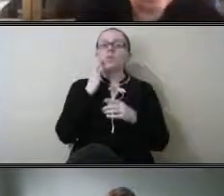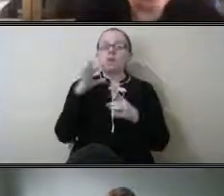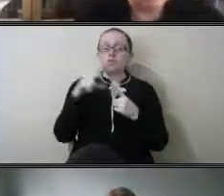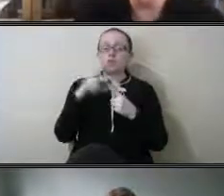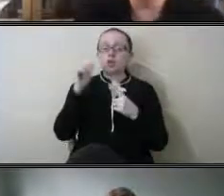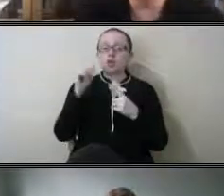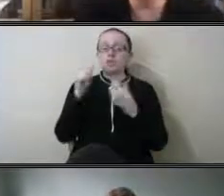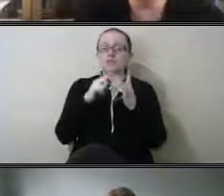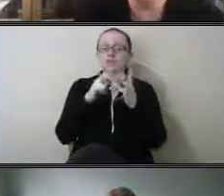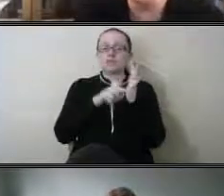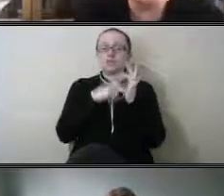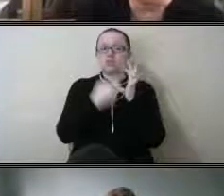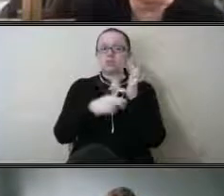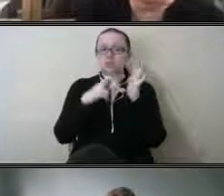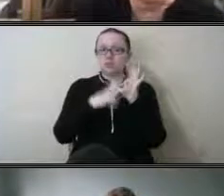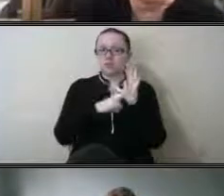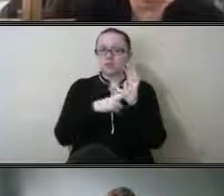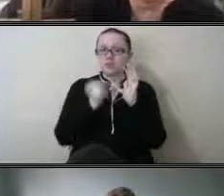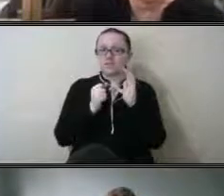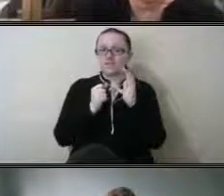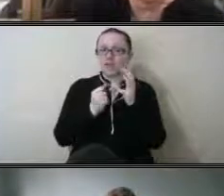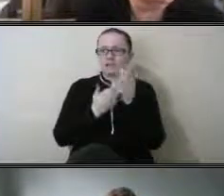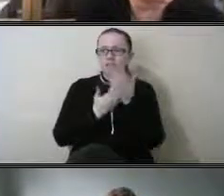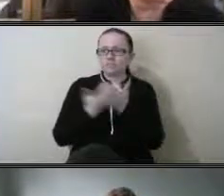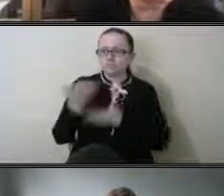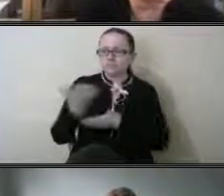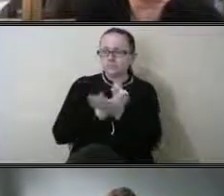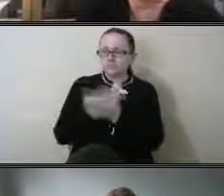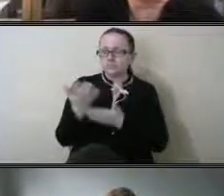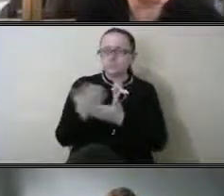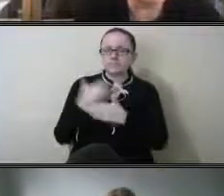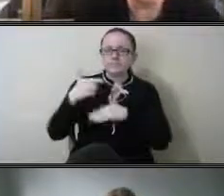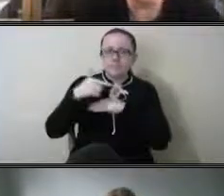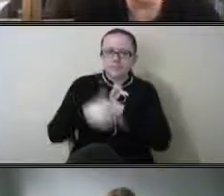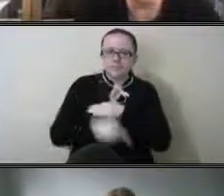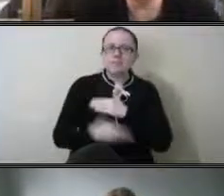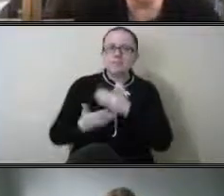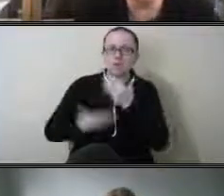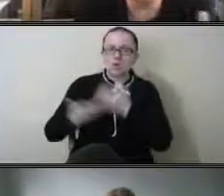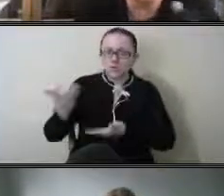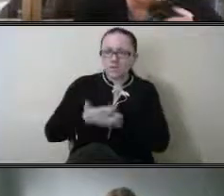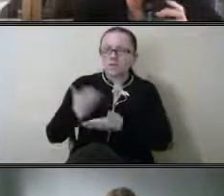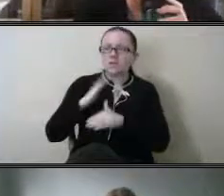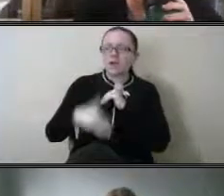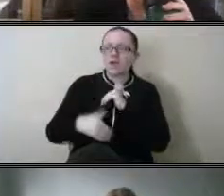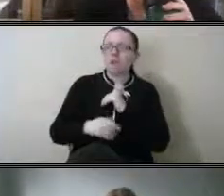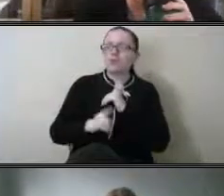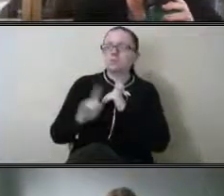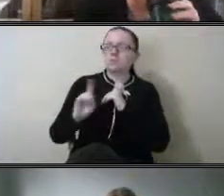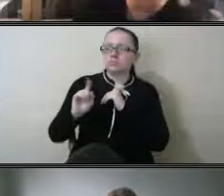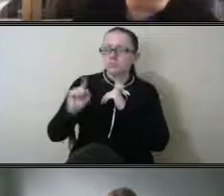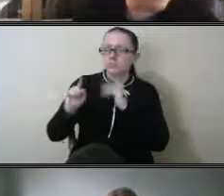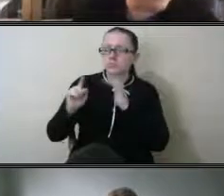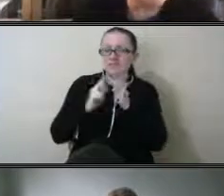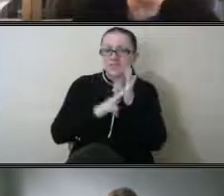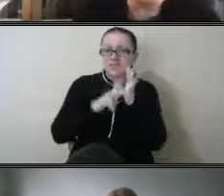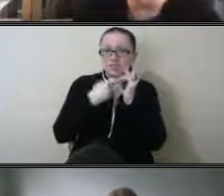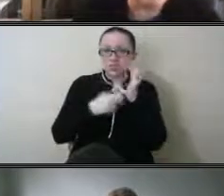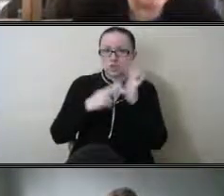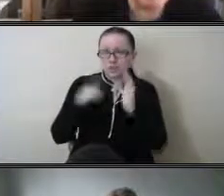that back and forth really detailed conversation about what your intern might need to um